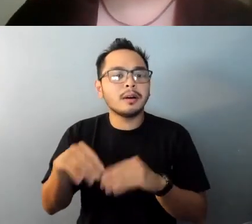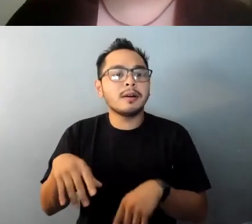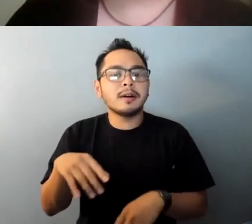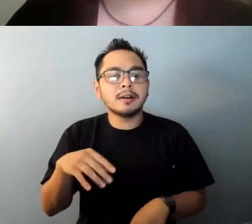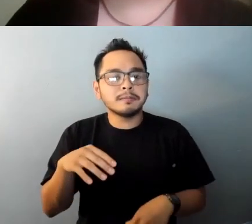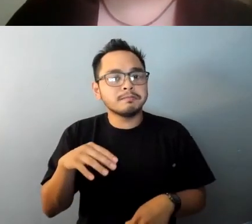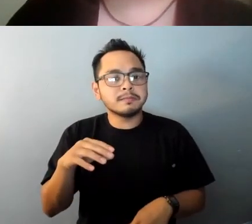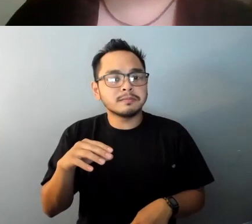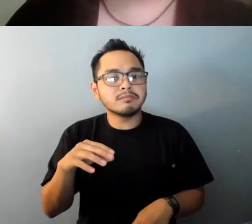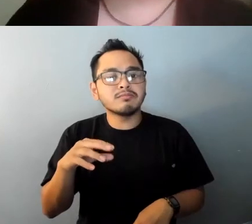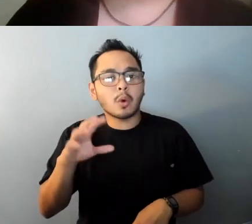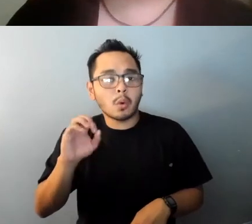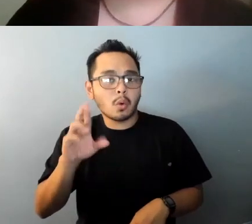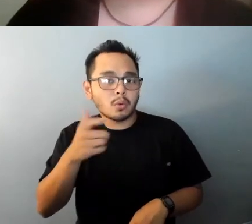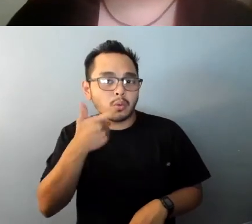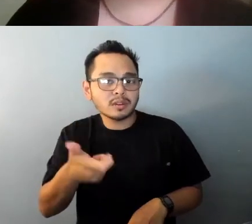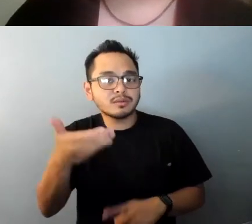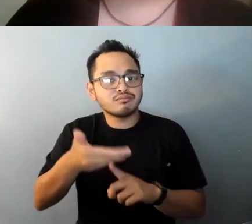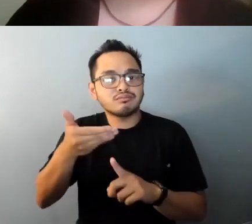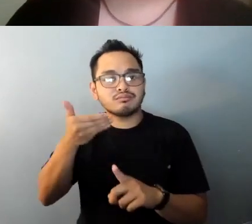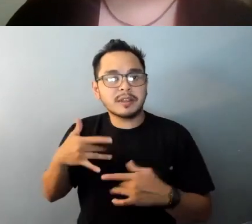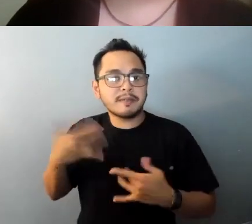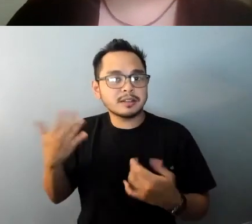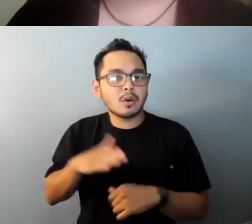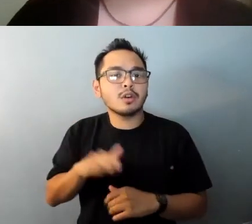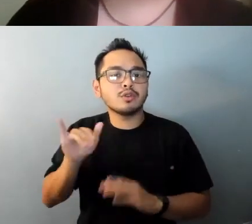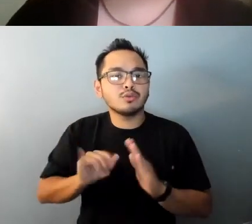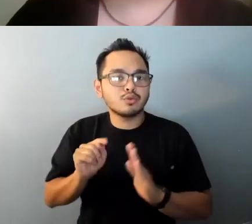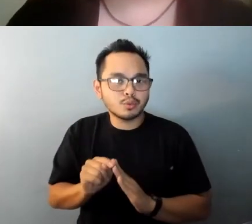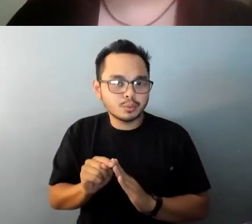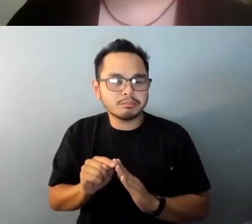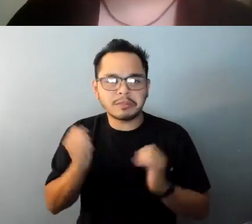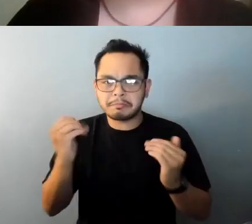can watch previous events on our YouTube channel, we have a bunch of stuff coming out this June